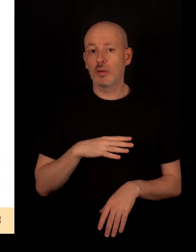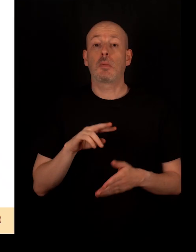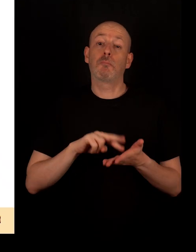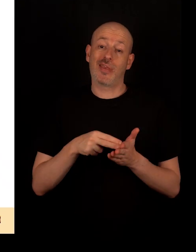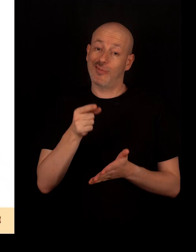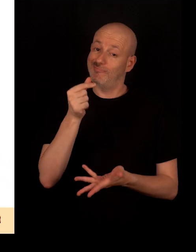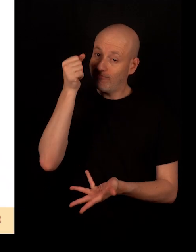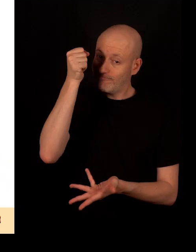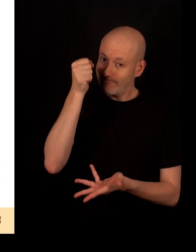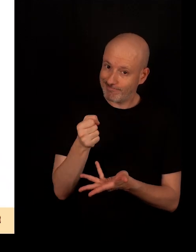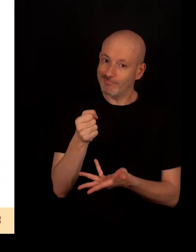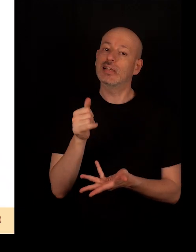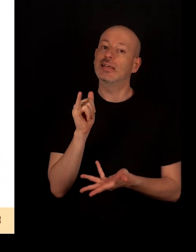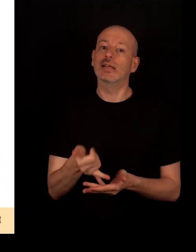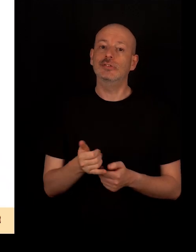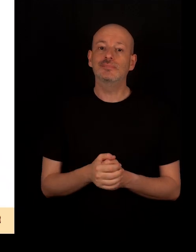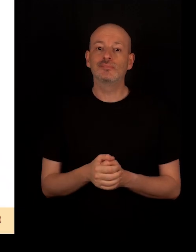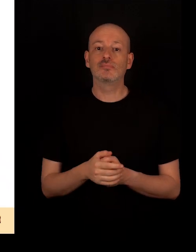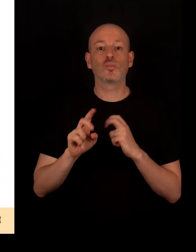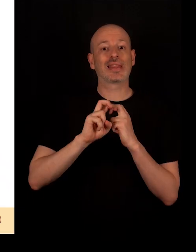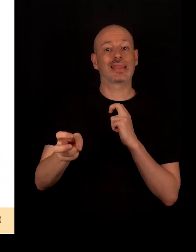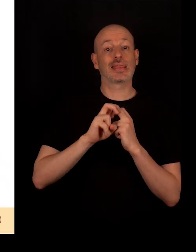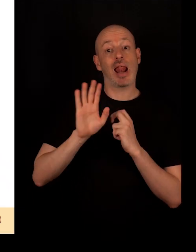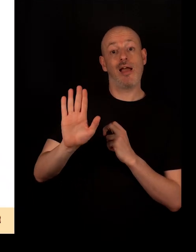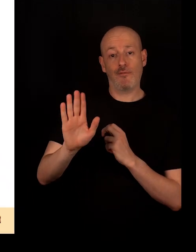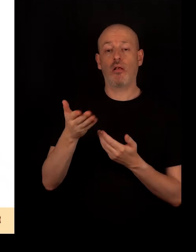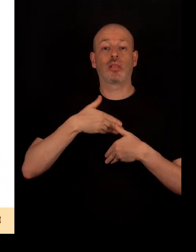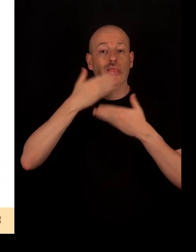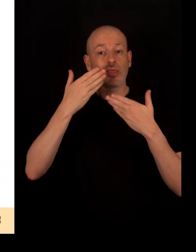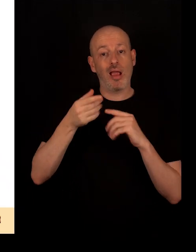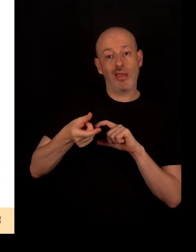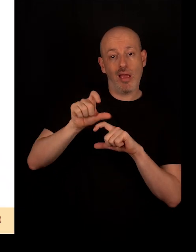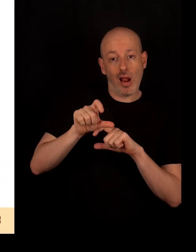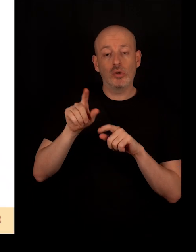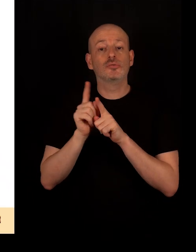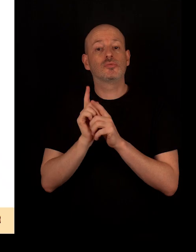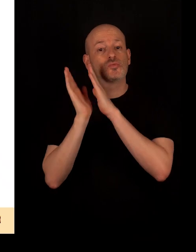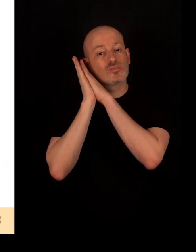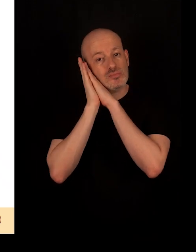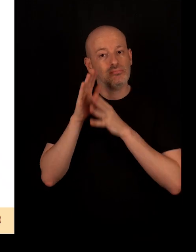But it means that this grant will be deducted. So they are travel allowance and daily allowance and the hosting